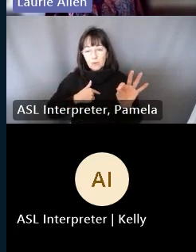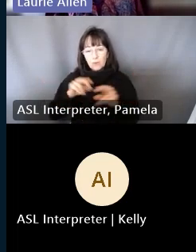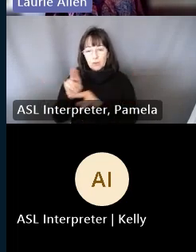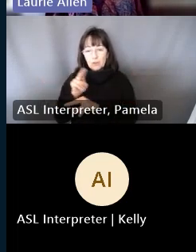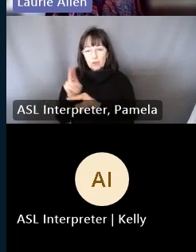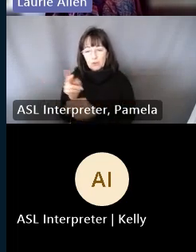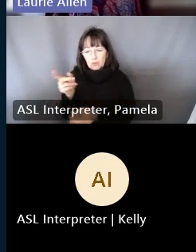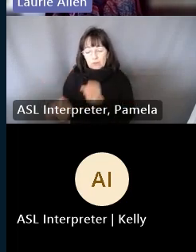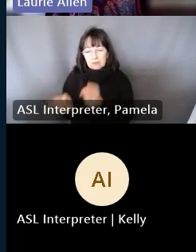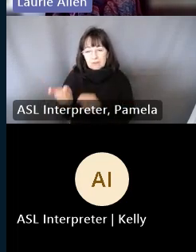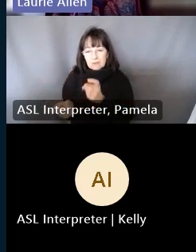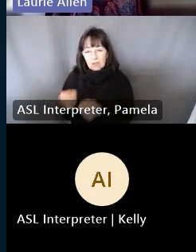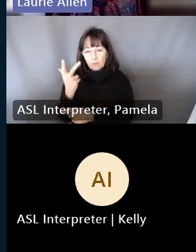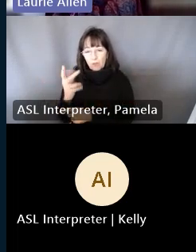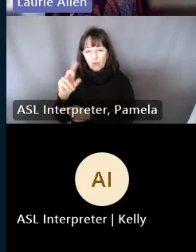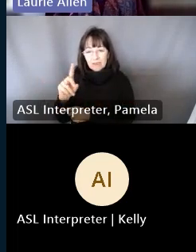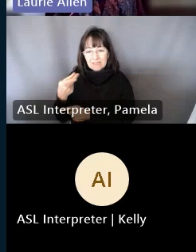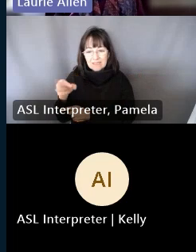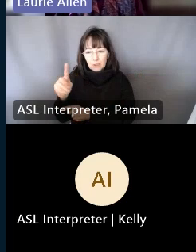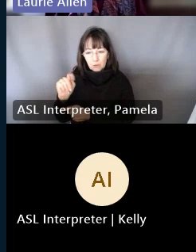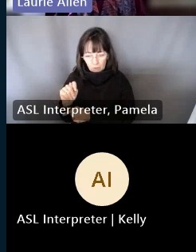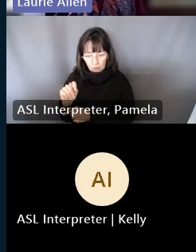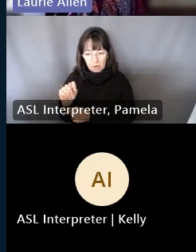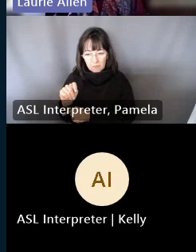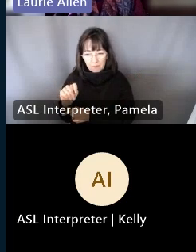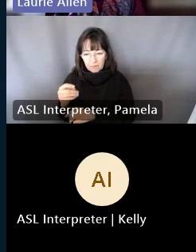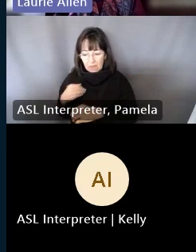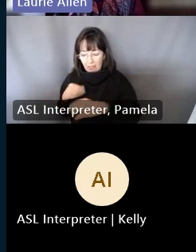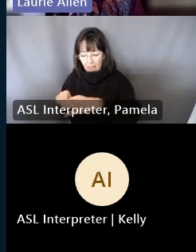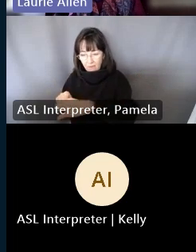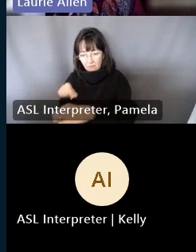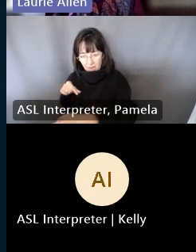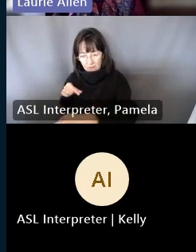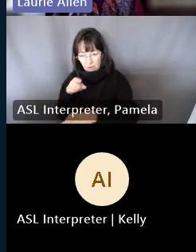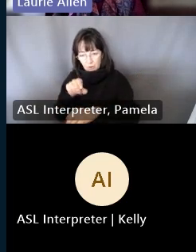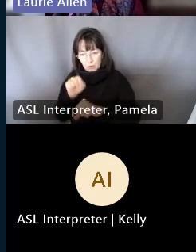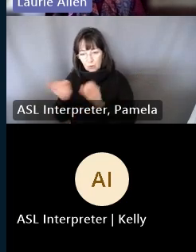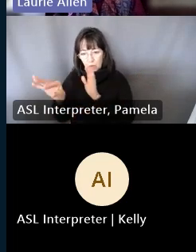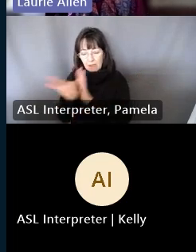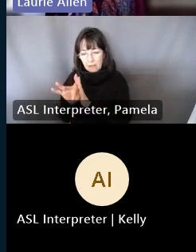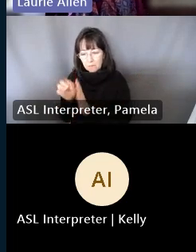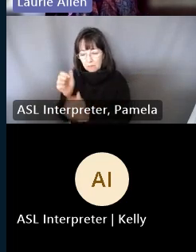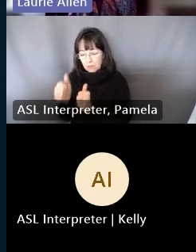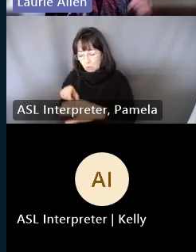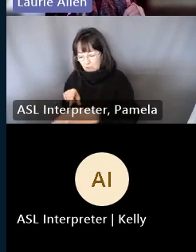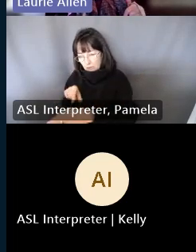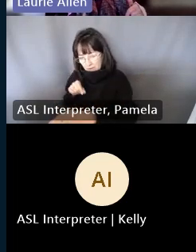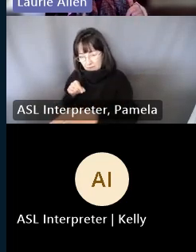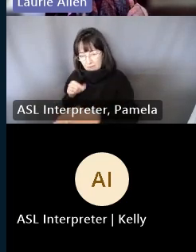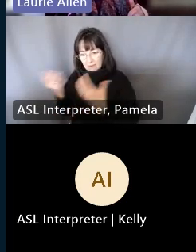factors of mouse tails, so you can select the tail that works best for your mobility needs and attach it to the mouse.